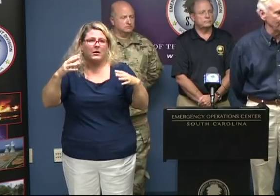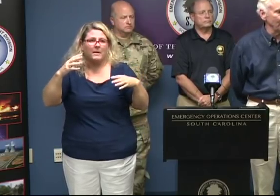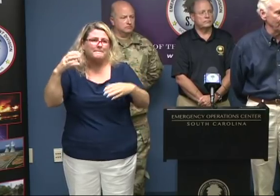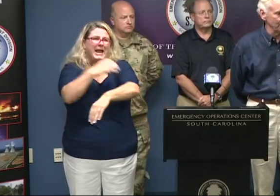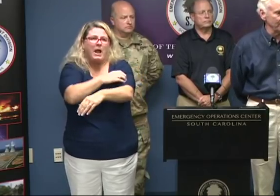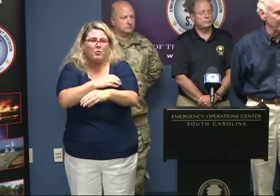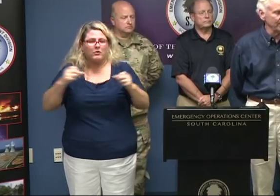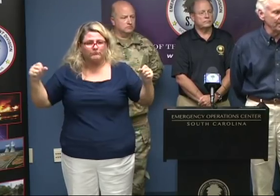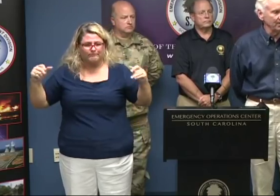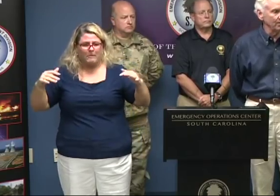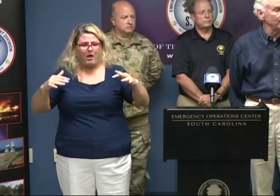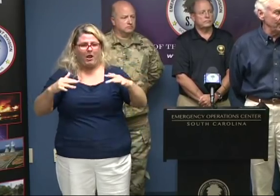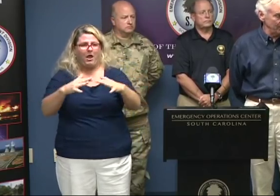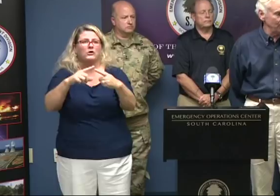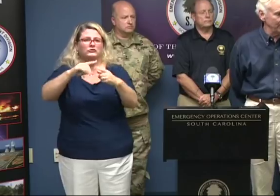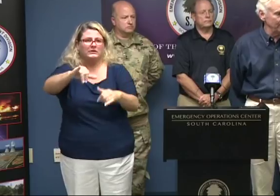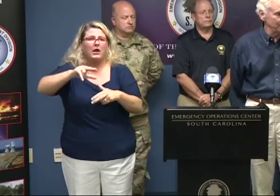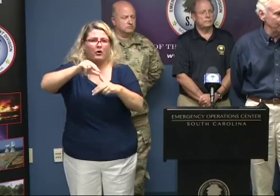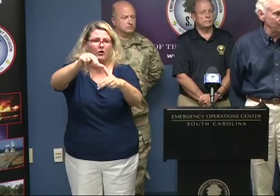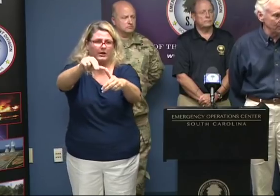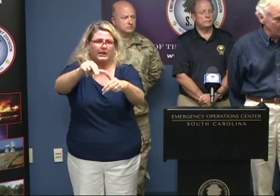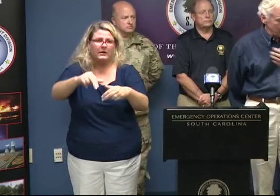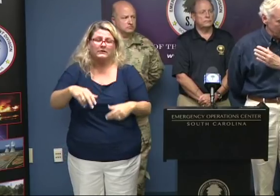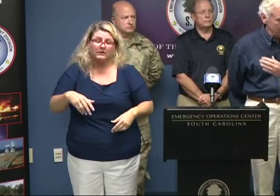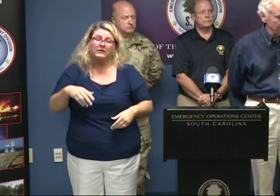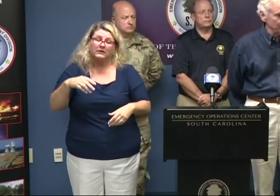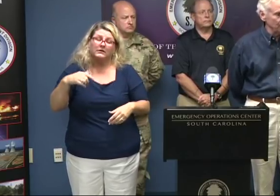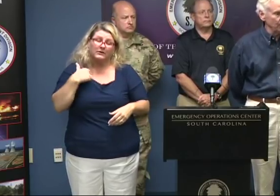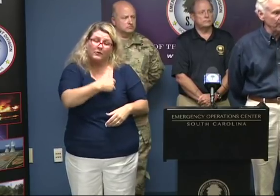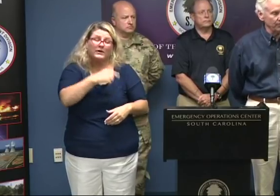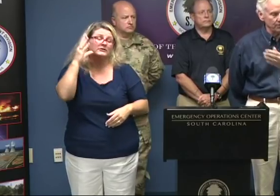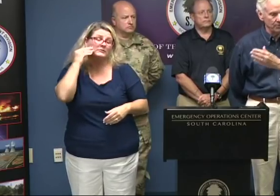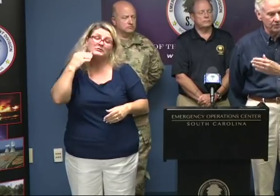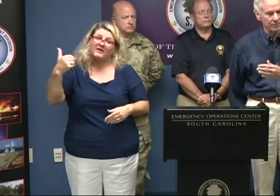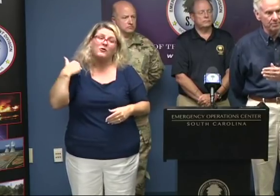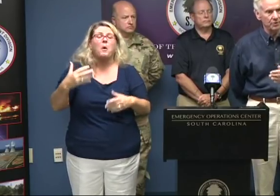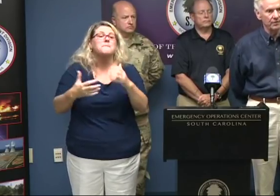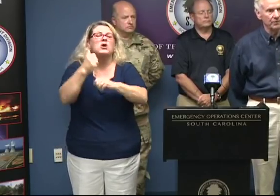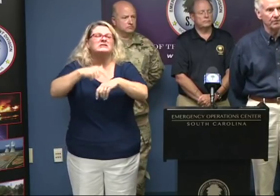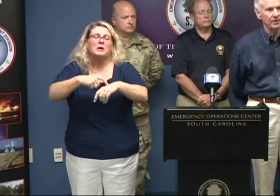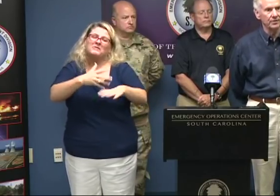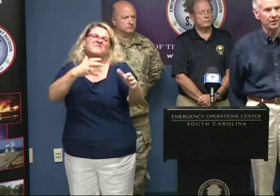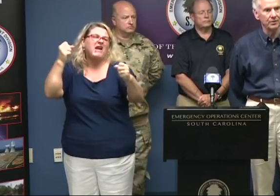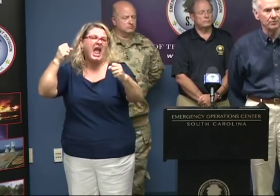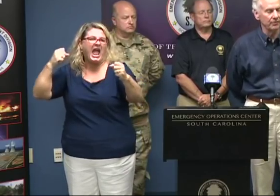for longer than we've had one here before. Often they'll just move right through. Well, this one's moving very slowly.